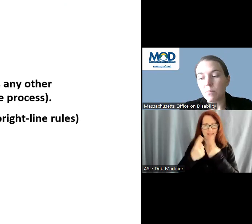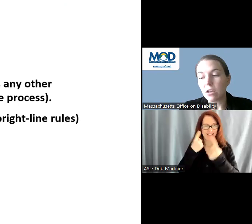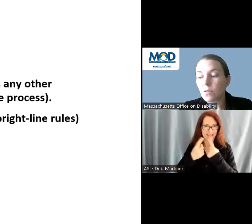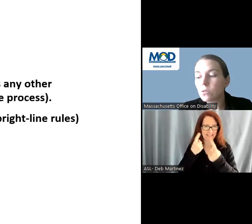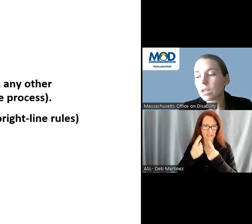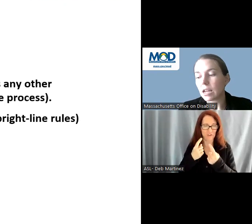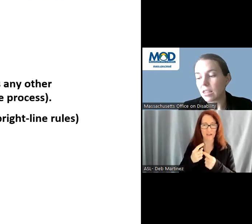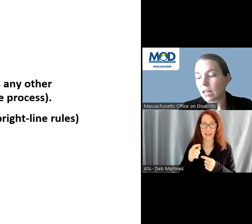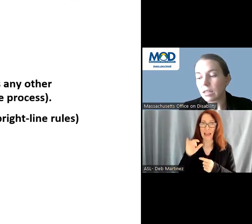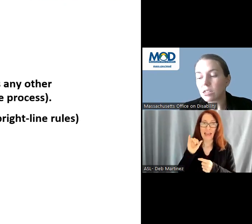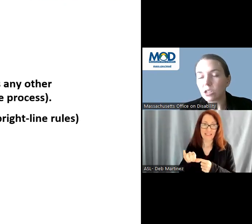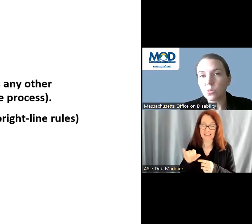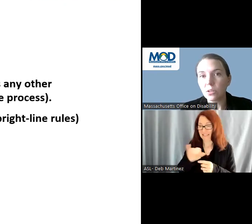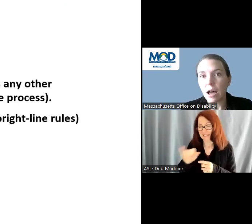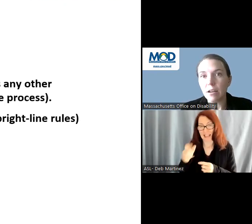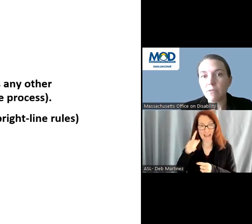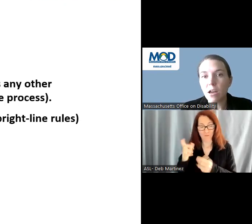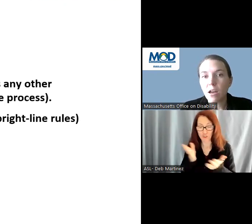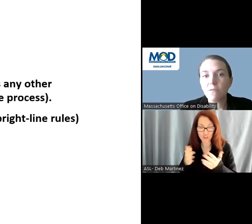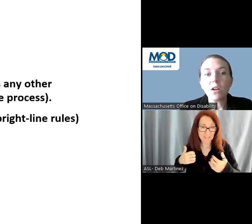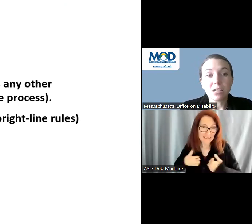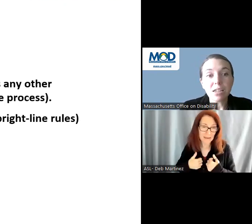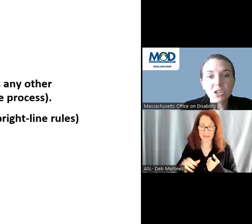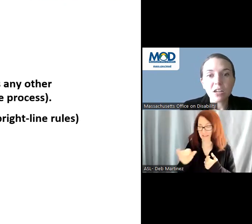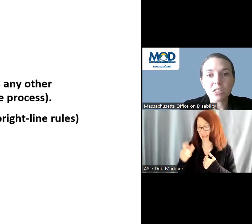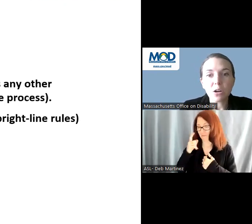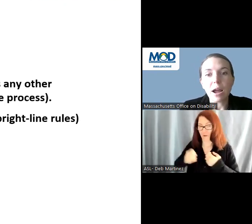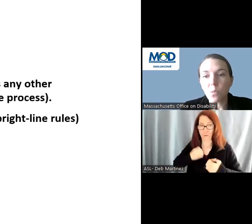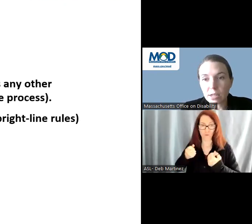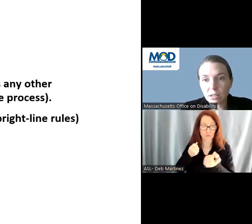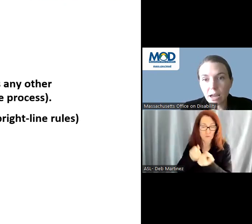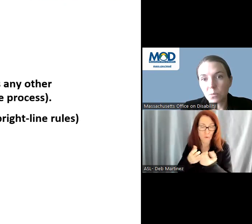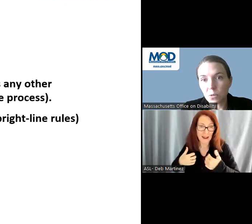be confusing and I think it leads to a lot of false assumptions around what's